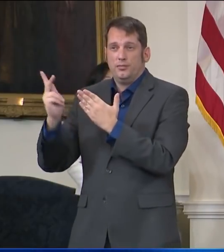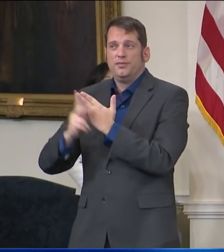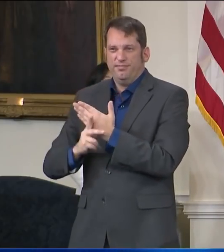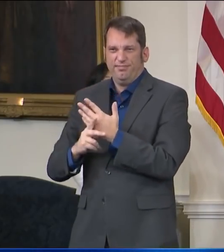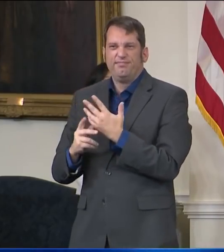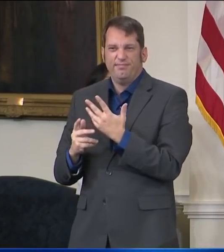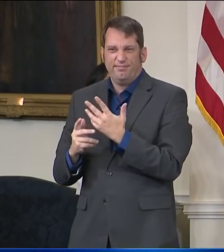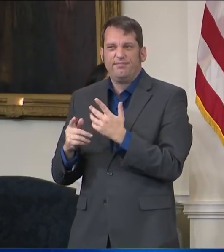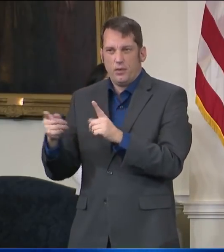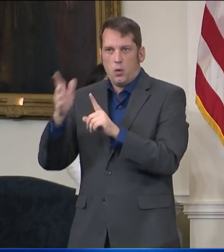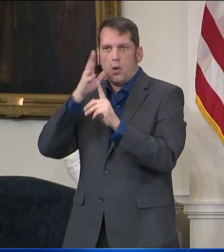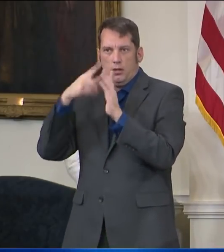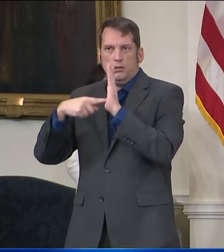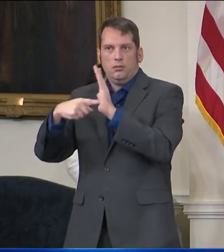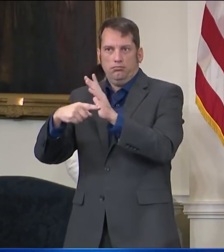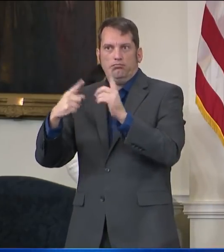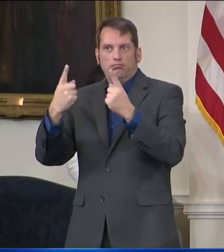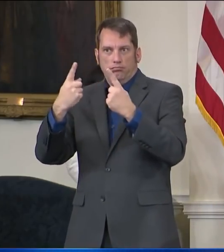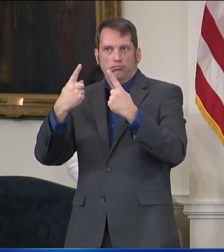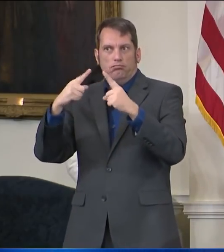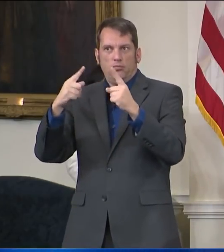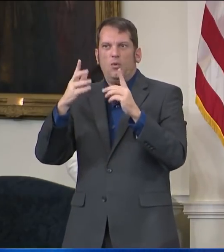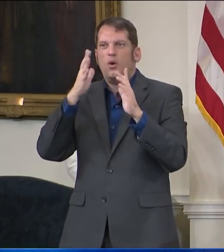FRANKLY THIS PROGRAM NOT IF BUT WHEN SUCCESSFUL.